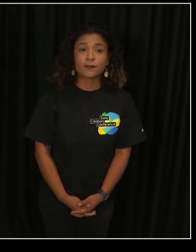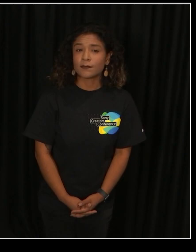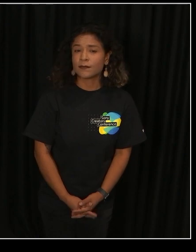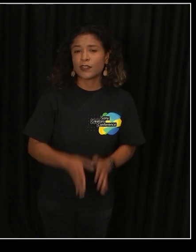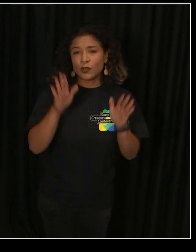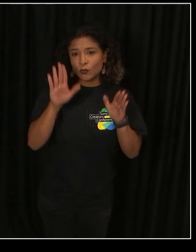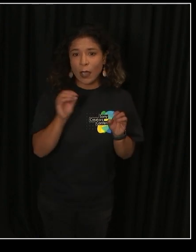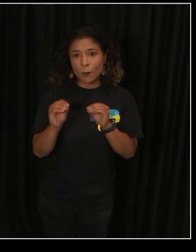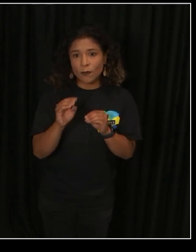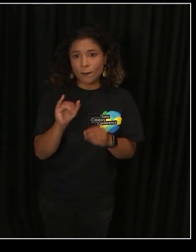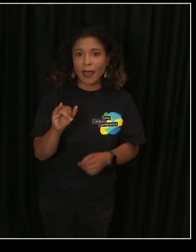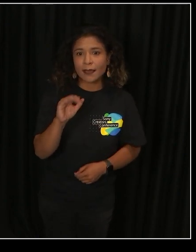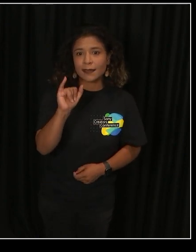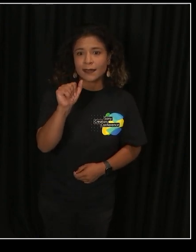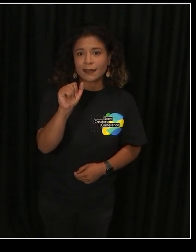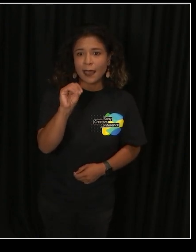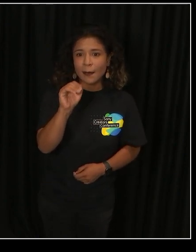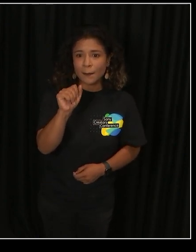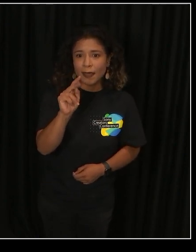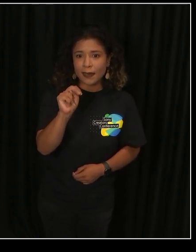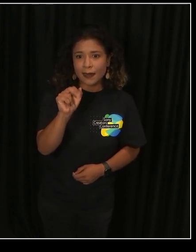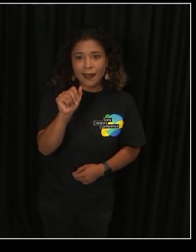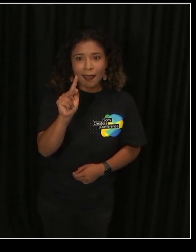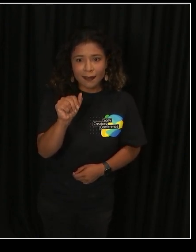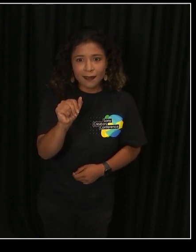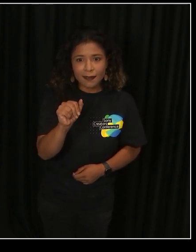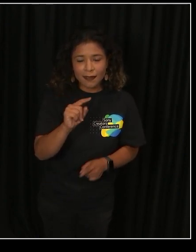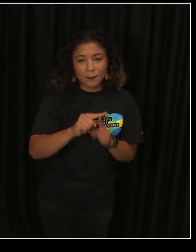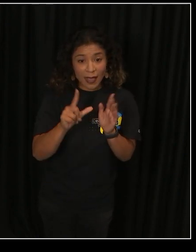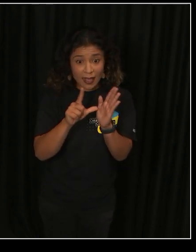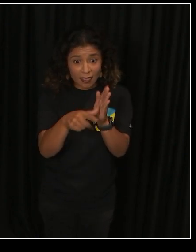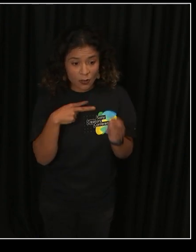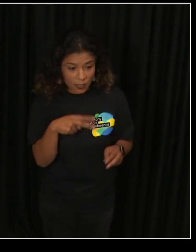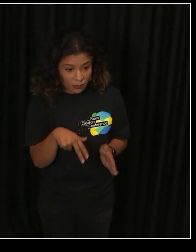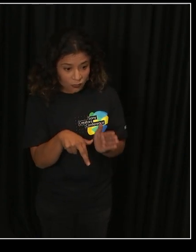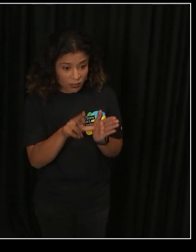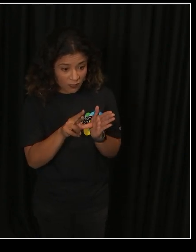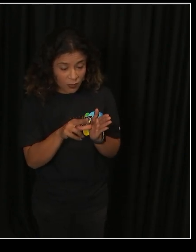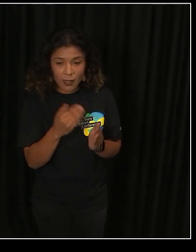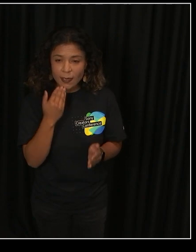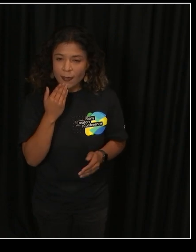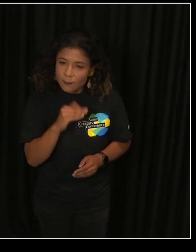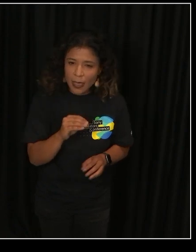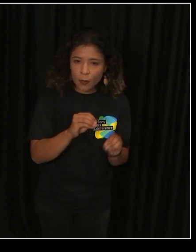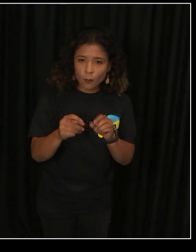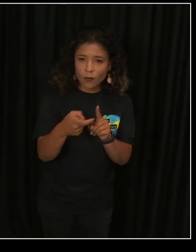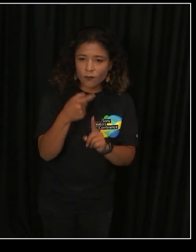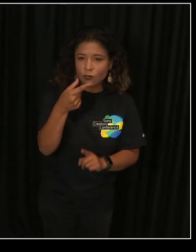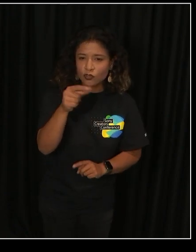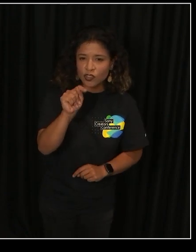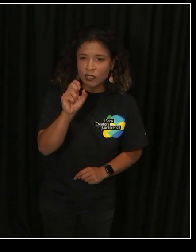but when we looked at it later, it was a bad move by GT Sophy, and GT Sophy just gave away